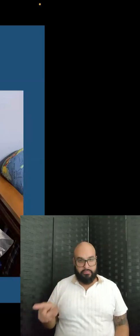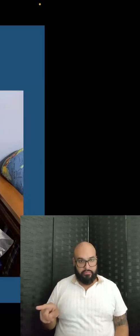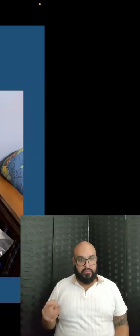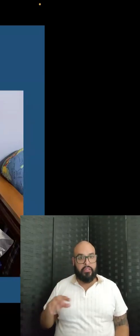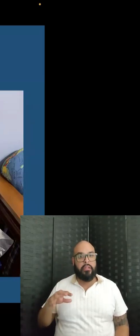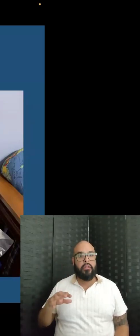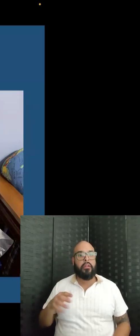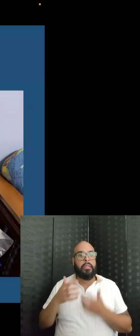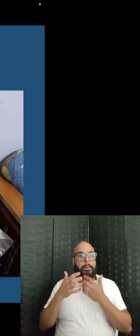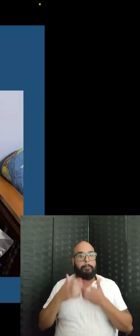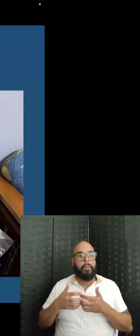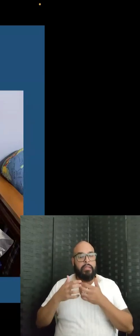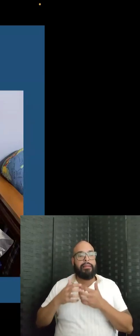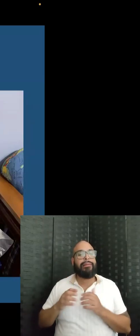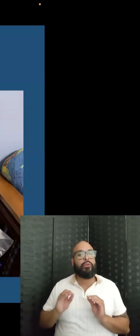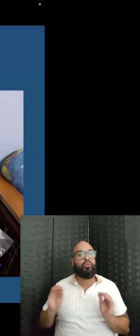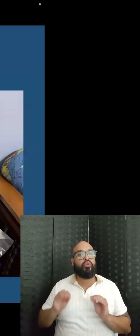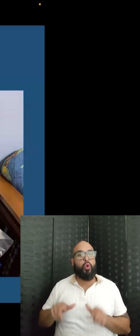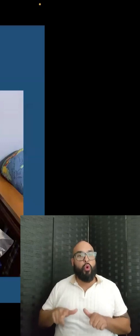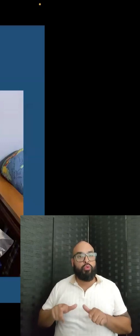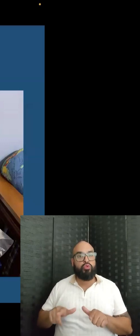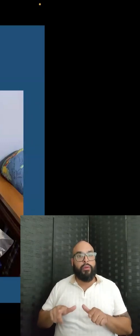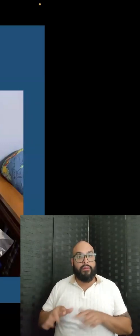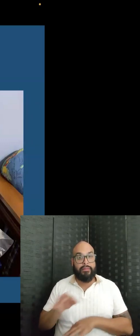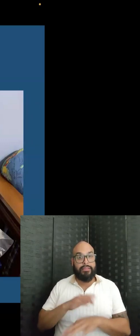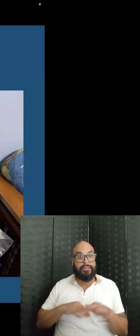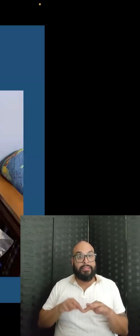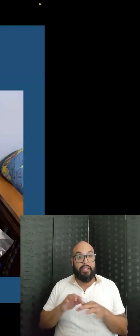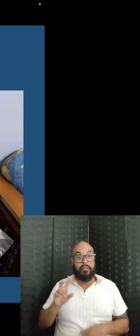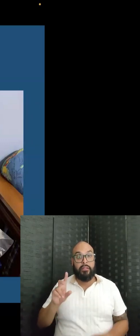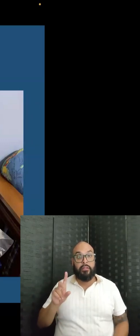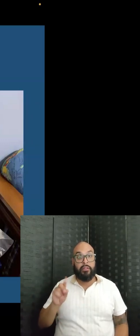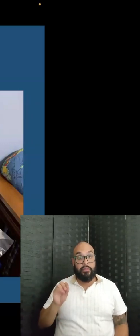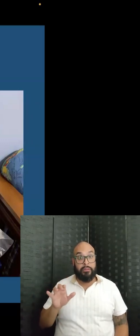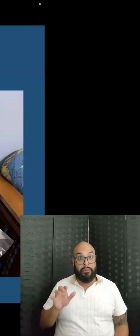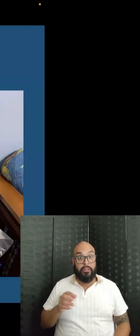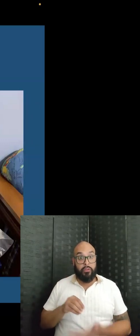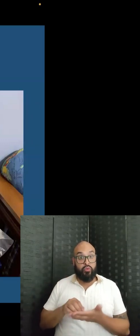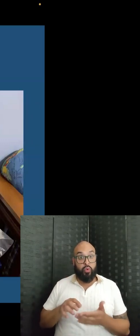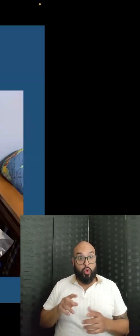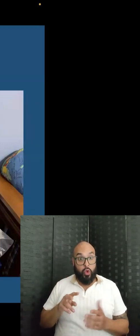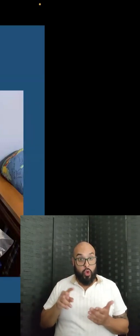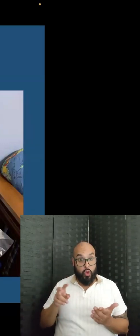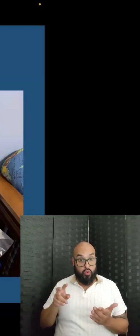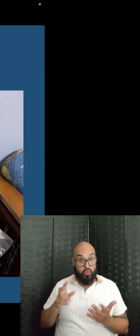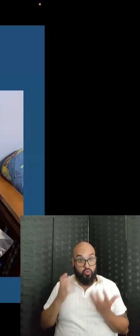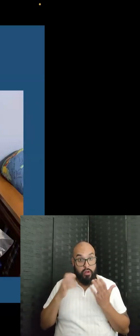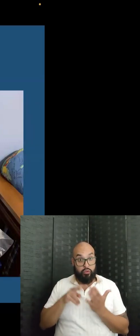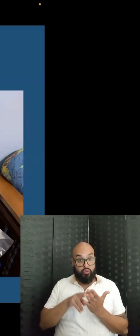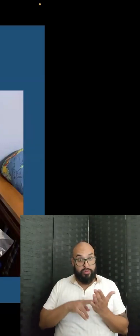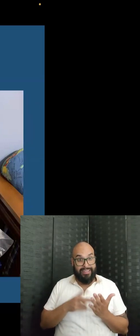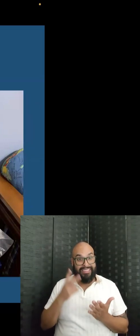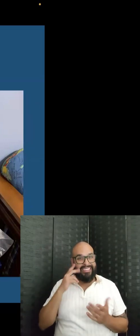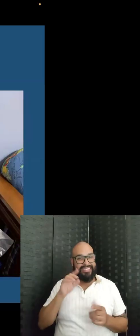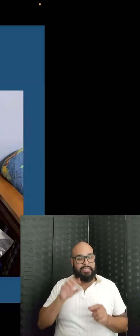You just put the documents that the student is looking at under that document camera you see there with an arm coming off the machine.